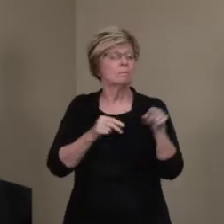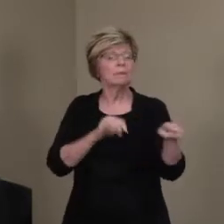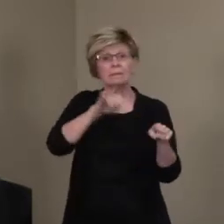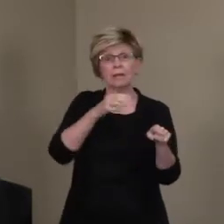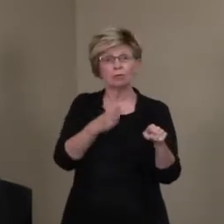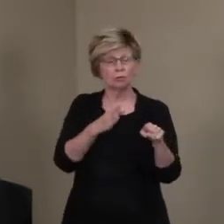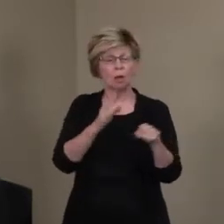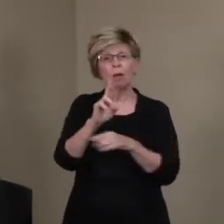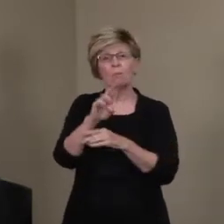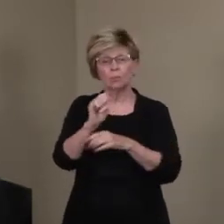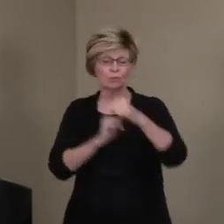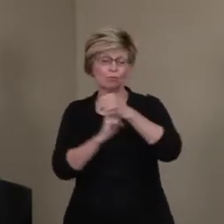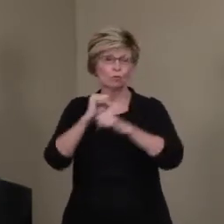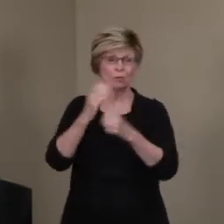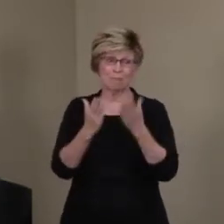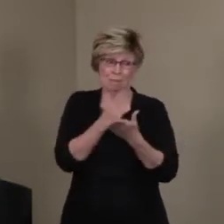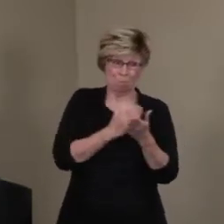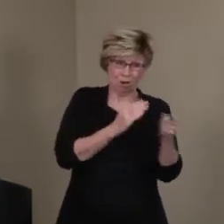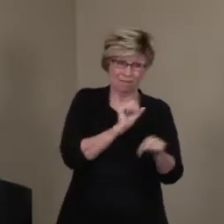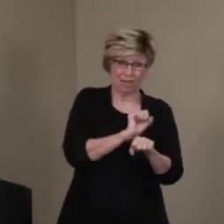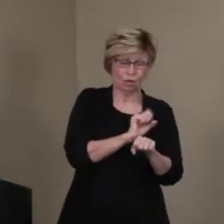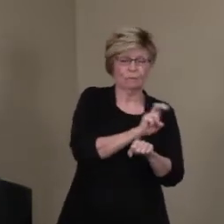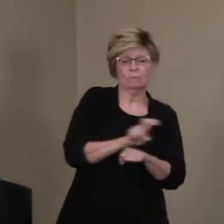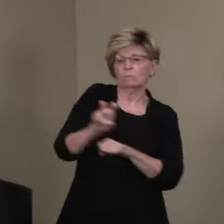adjustment to them that government so the death can be restructured